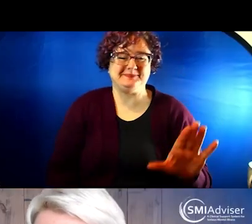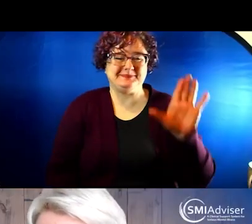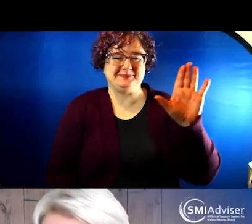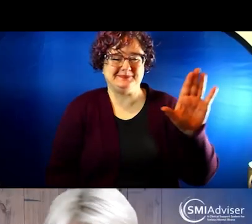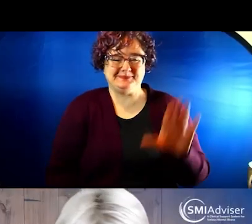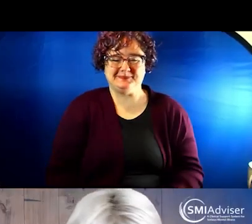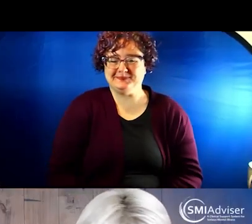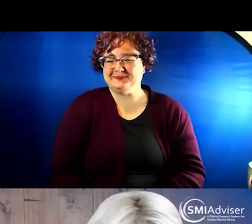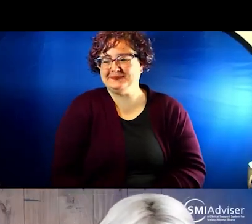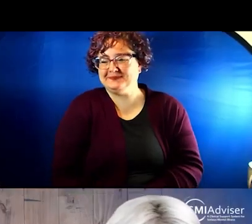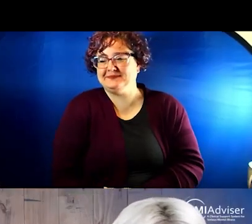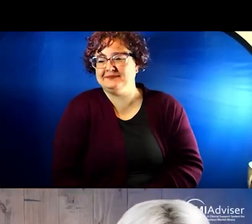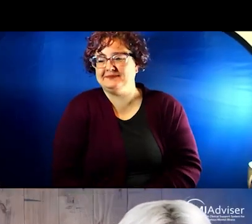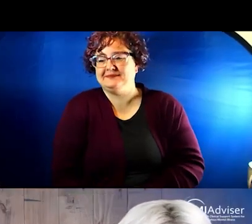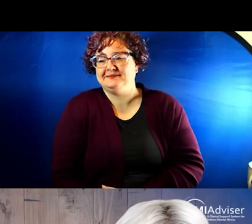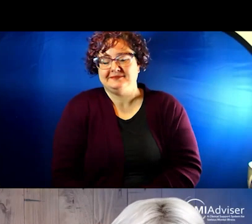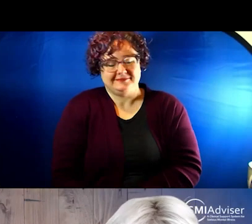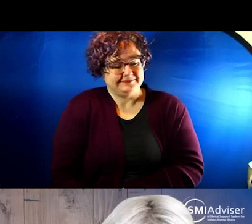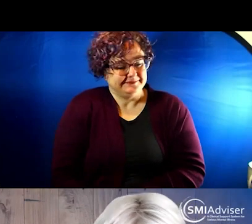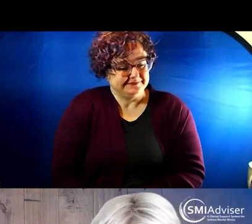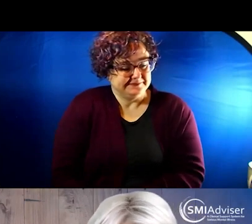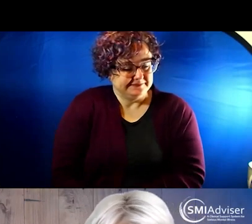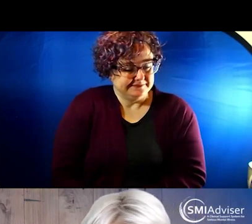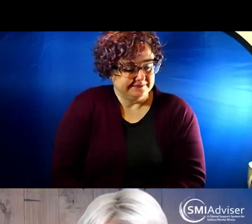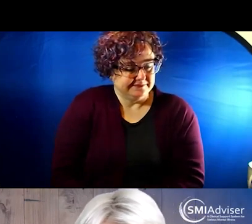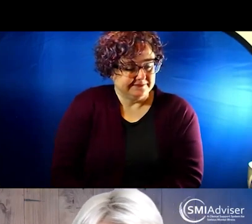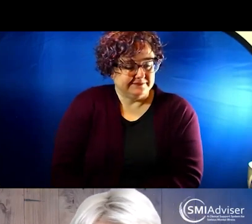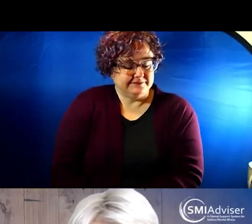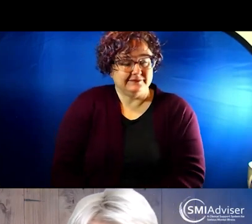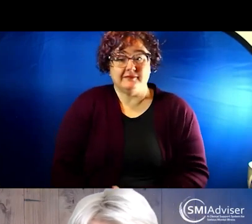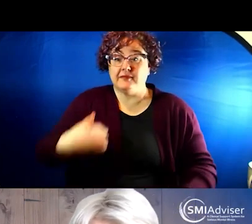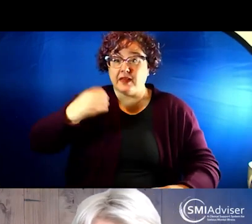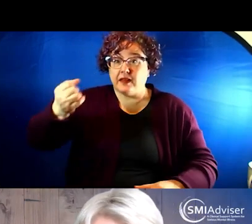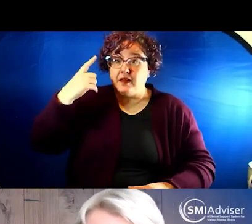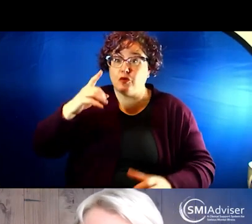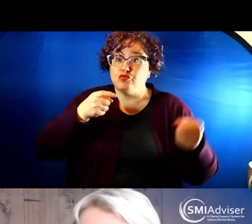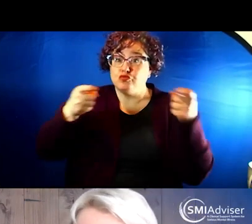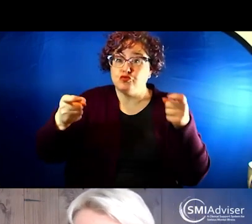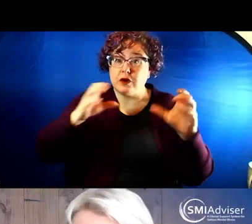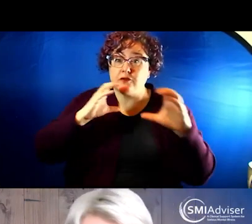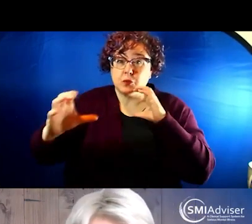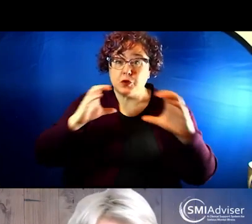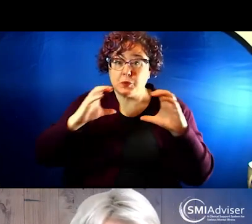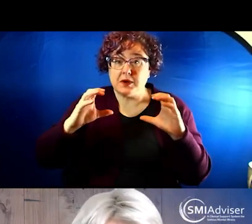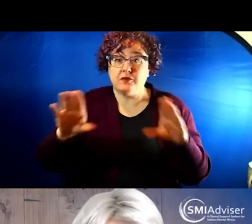I UNDERSTAND THAT YOU ARE THE DIRECTOR FOR COMMUNICATIONS SYSTEMS IN BALTIMORE AND